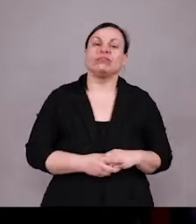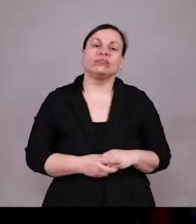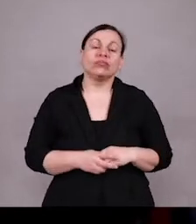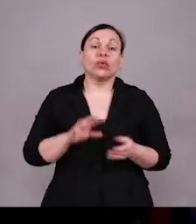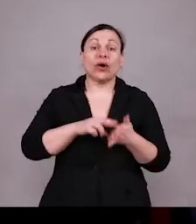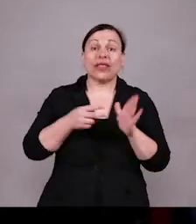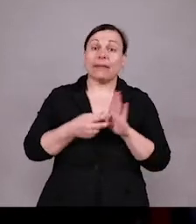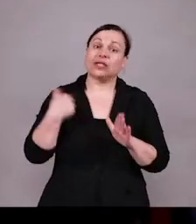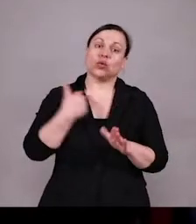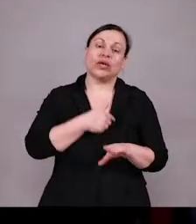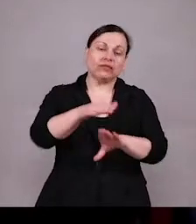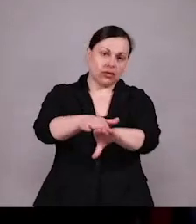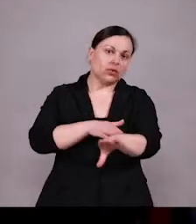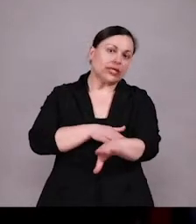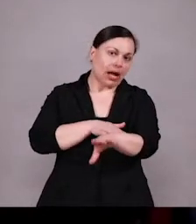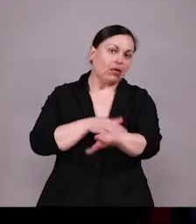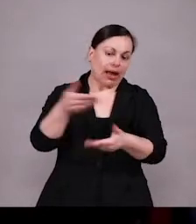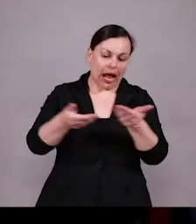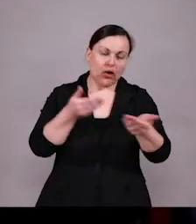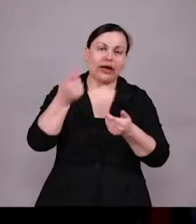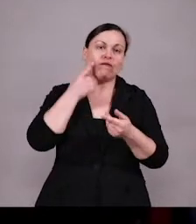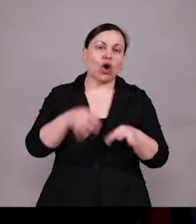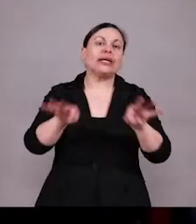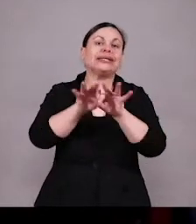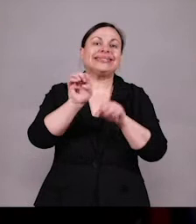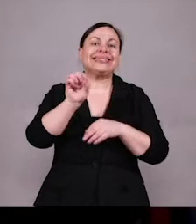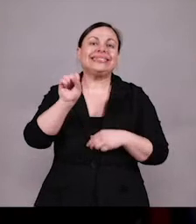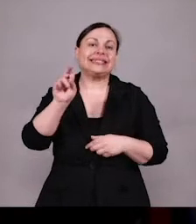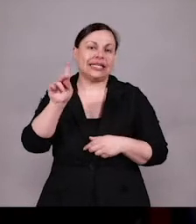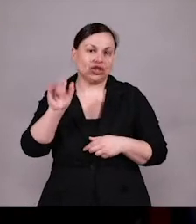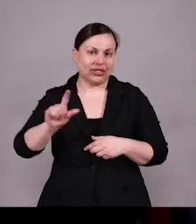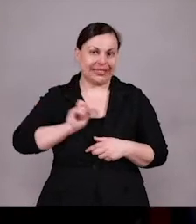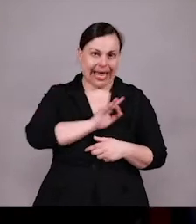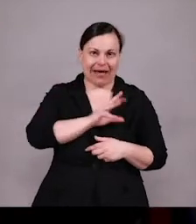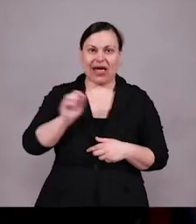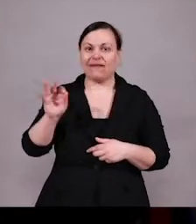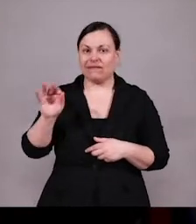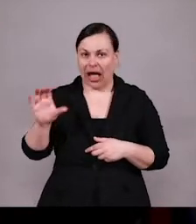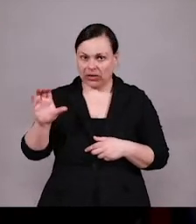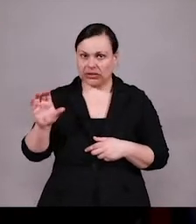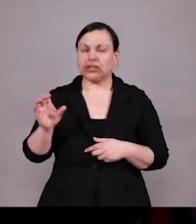hiring of the essential staff and faculty who are the heart and soul of the university. We've